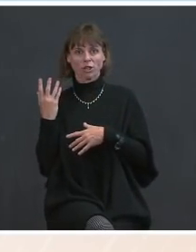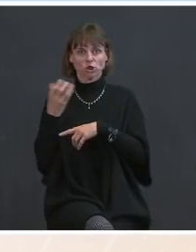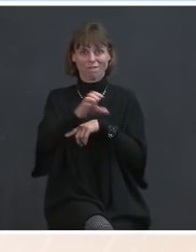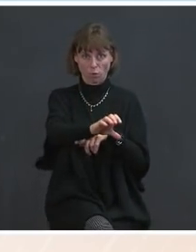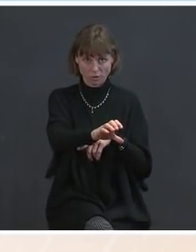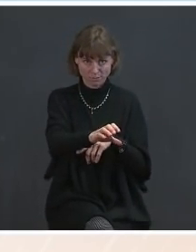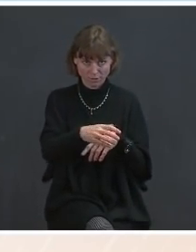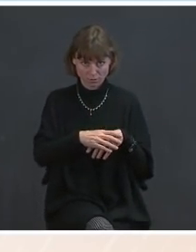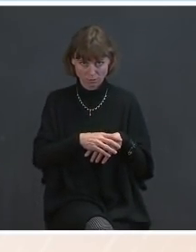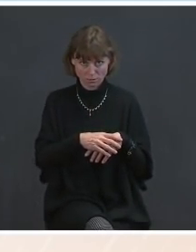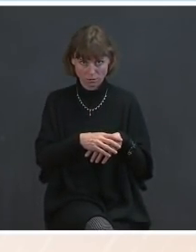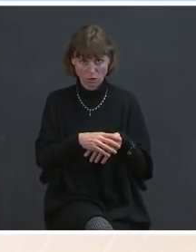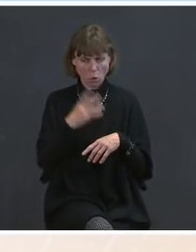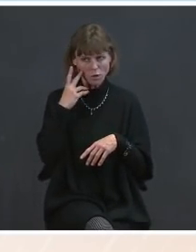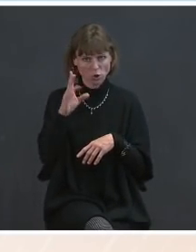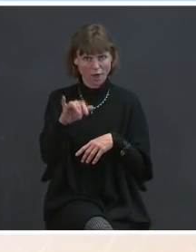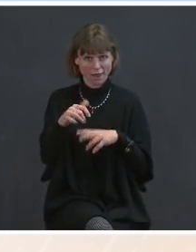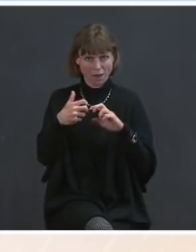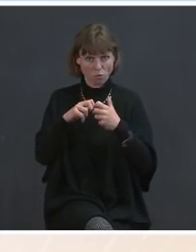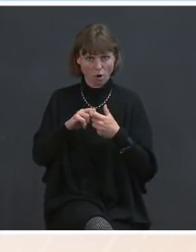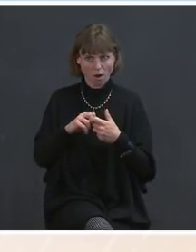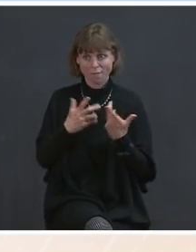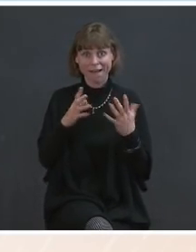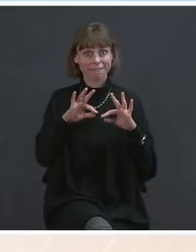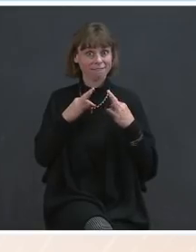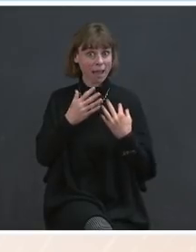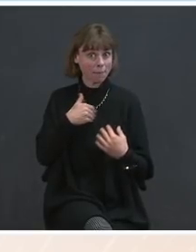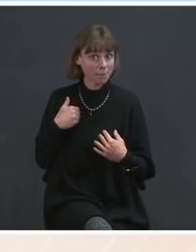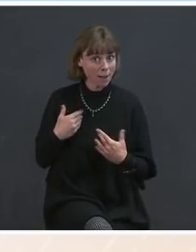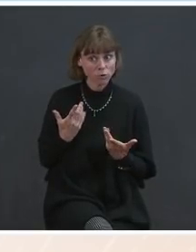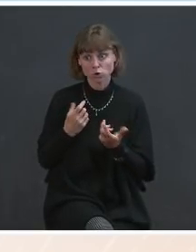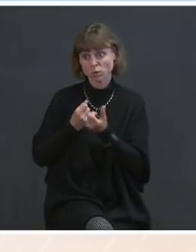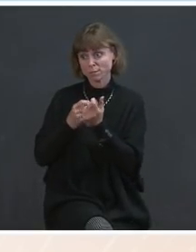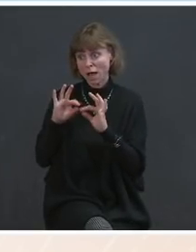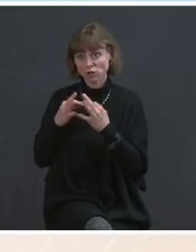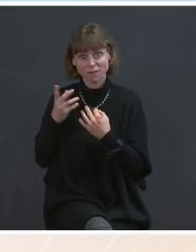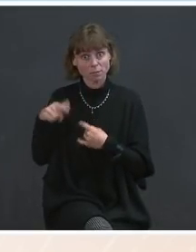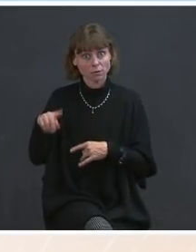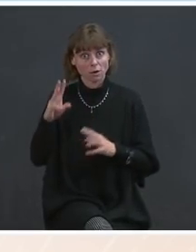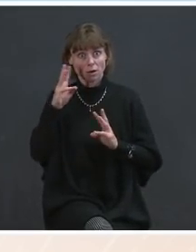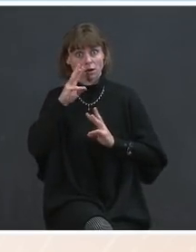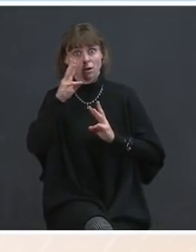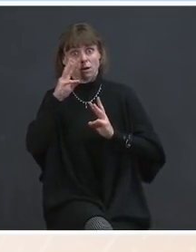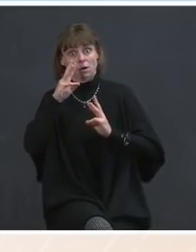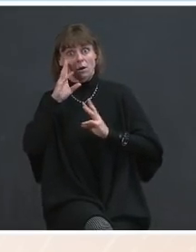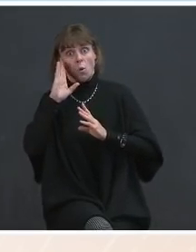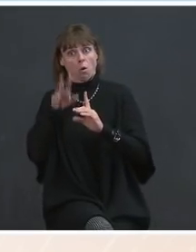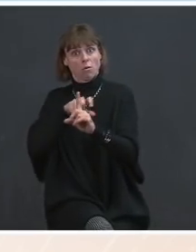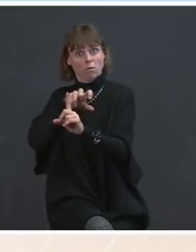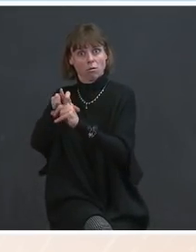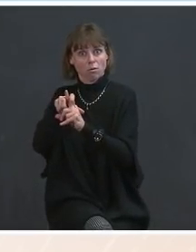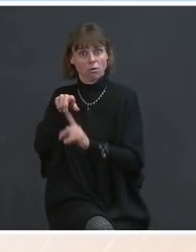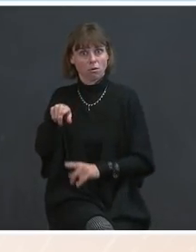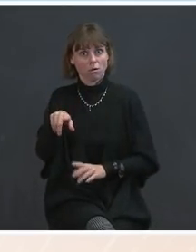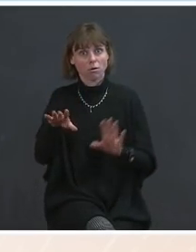where family members or even sponsor families are worried that this will mean they will be tracked. And this over- -- rescinds that.